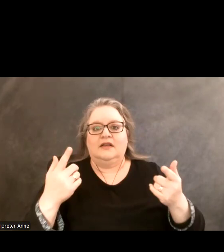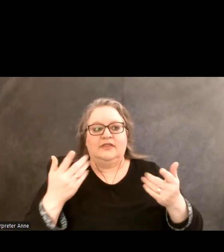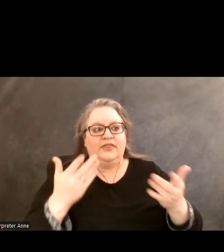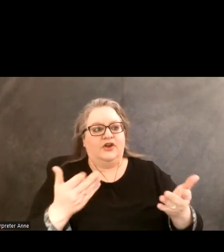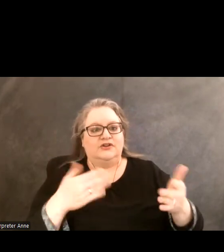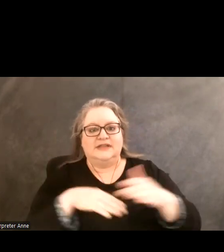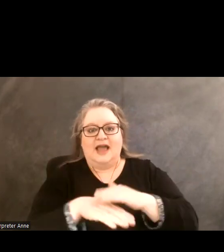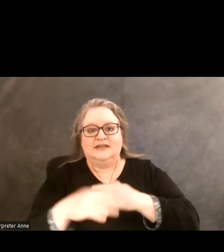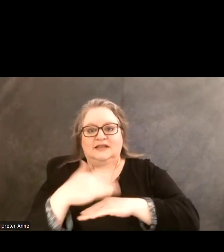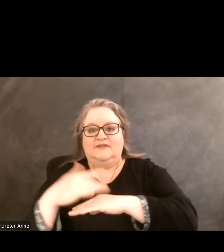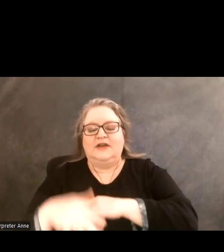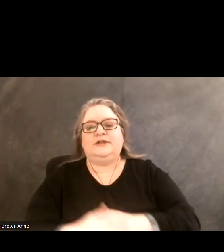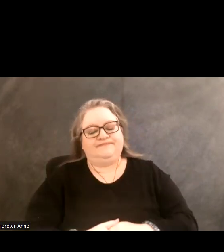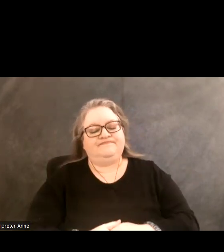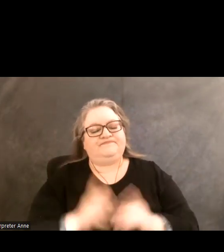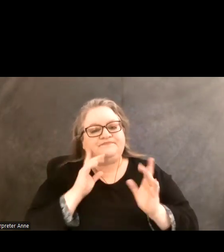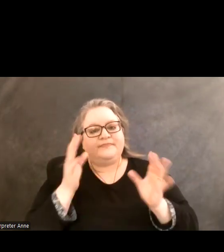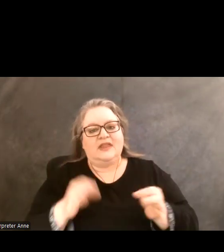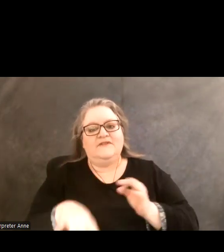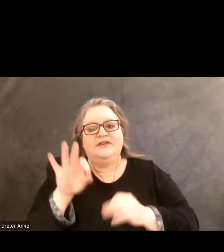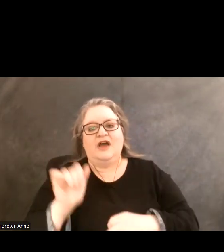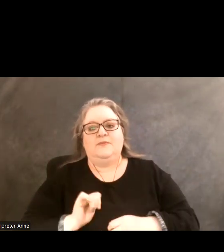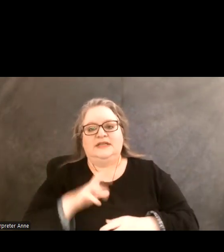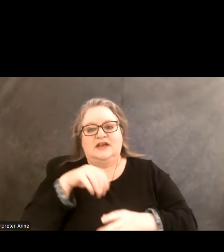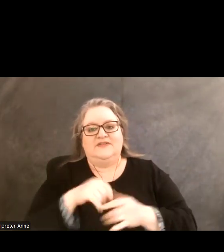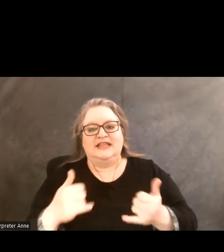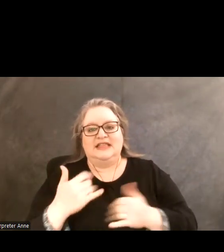So I definitely found myself in this space of being, like: